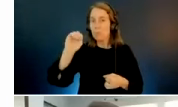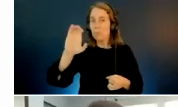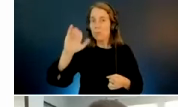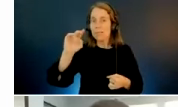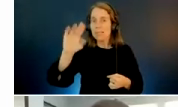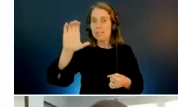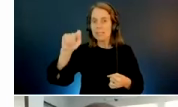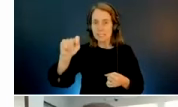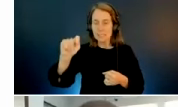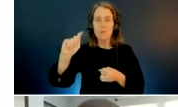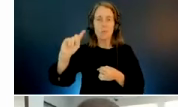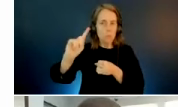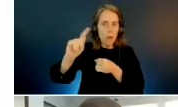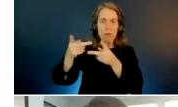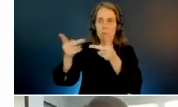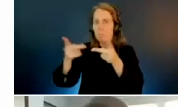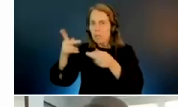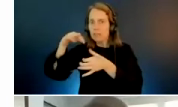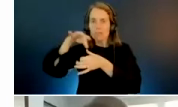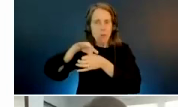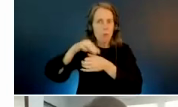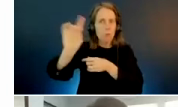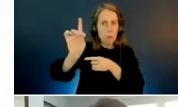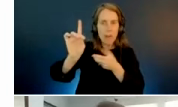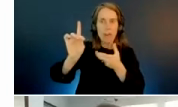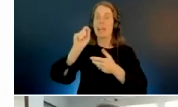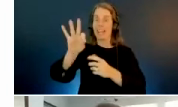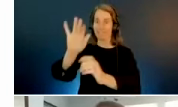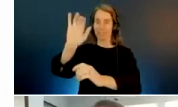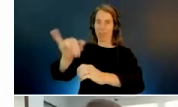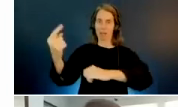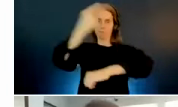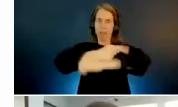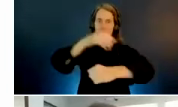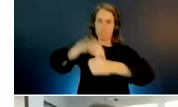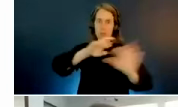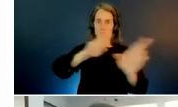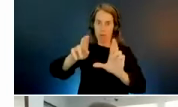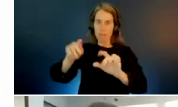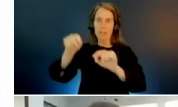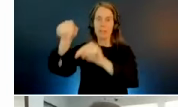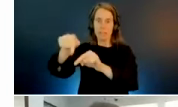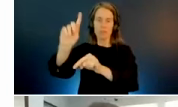are gonna vote if you're voting on election day if you want to vote in person absentee that's